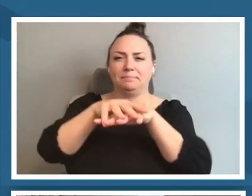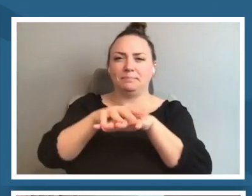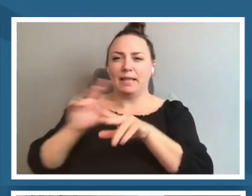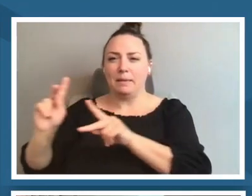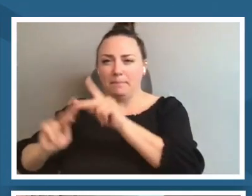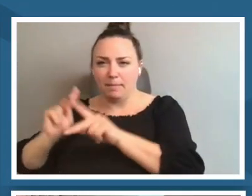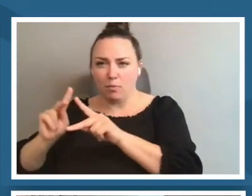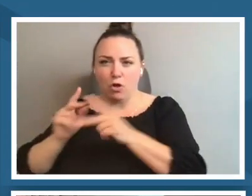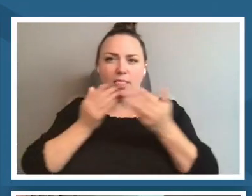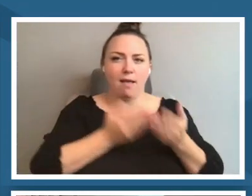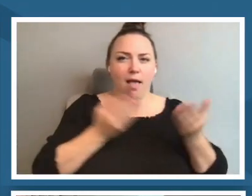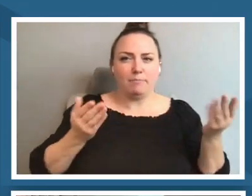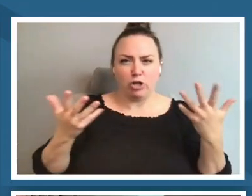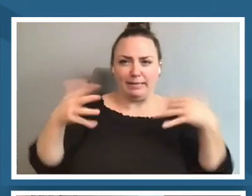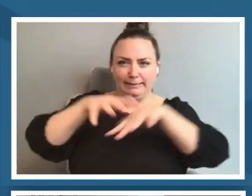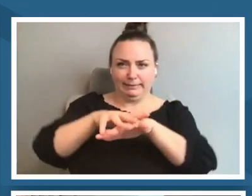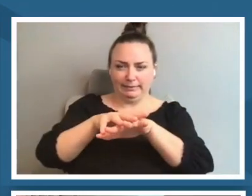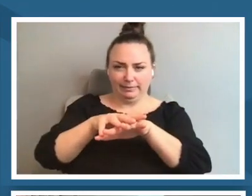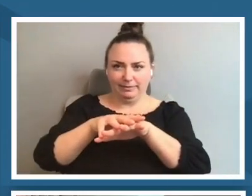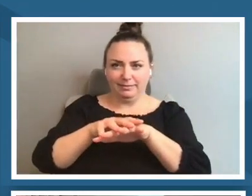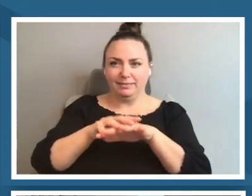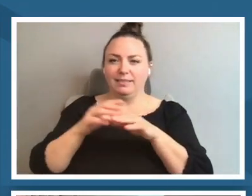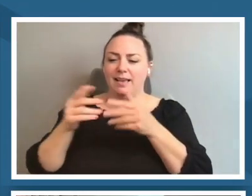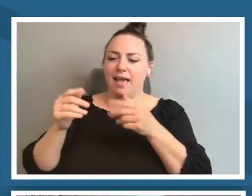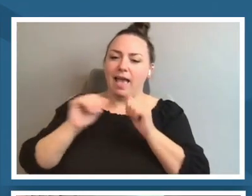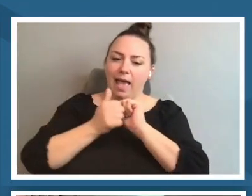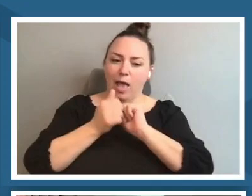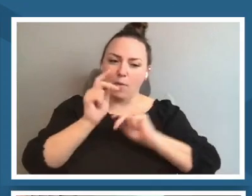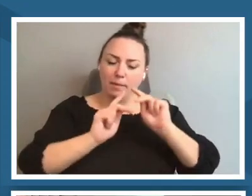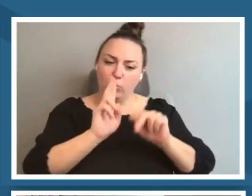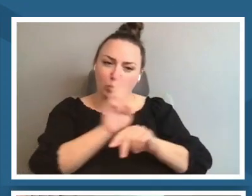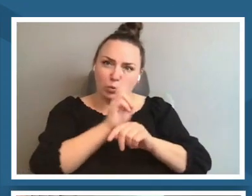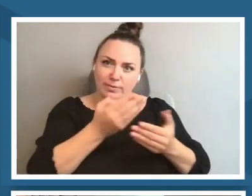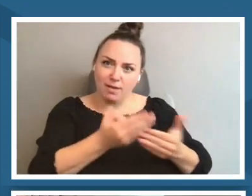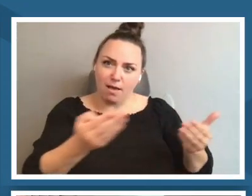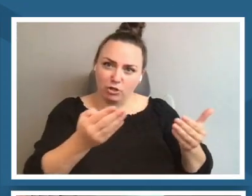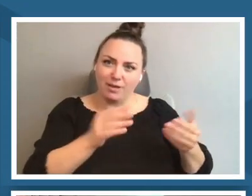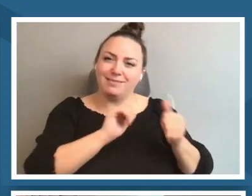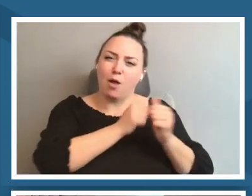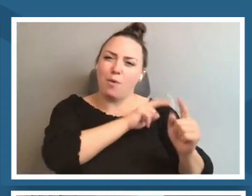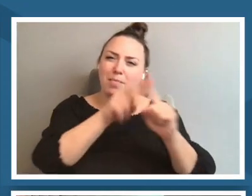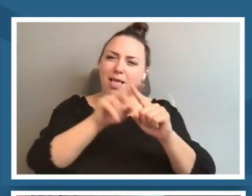that they use and their kind of wider